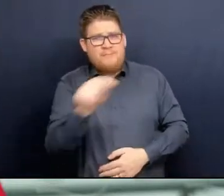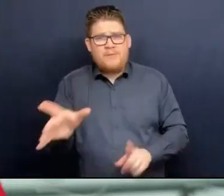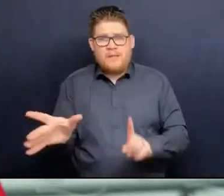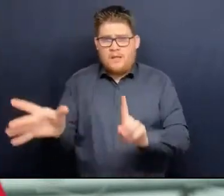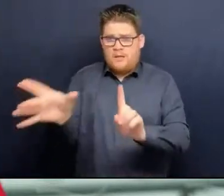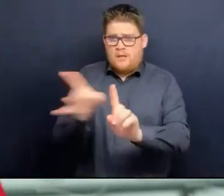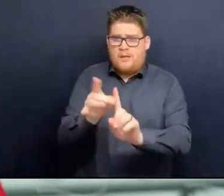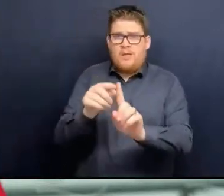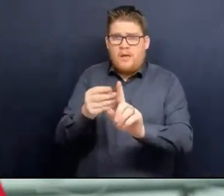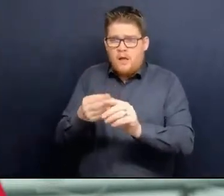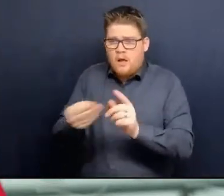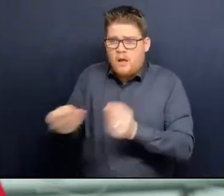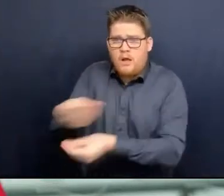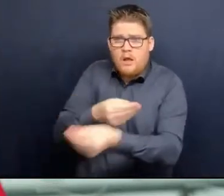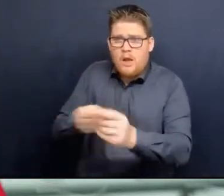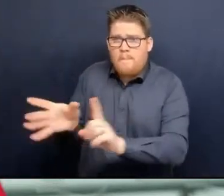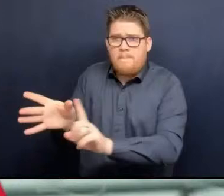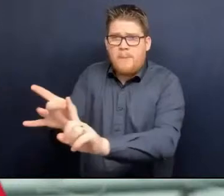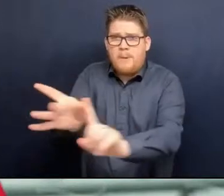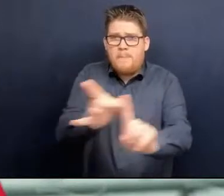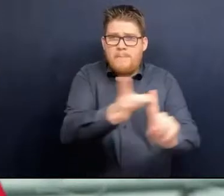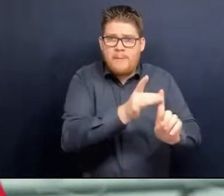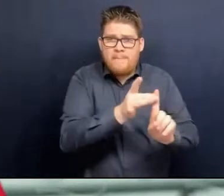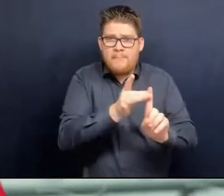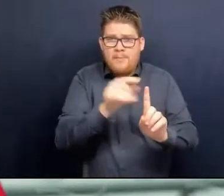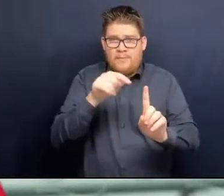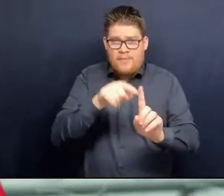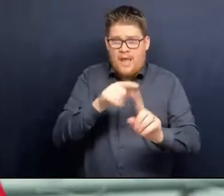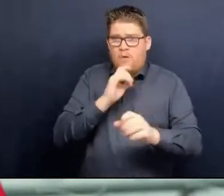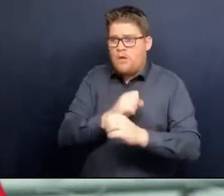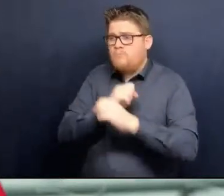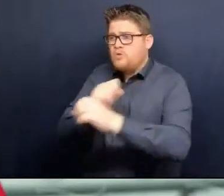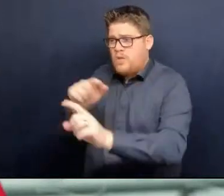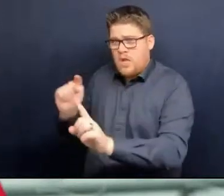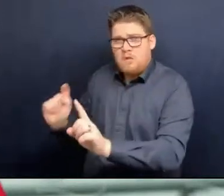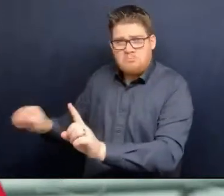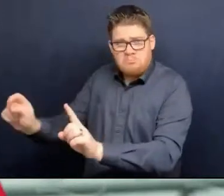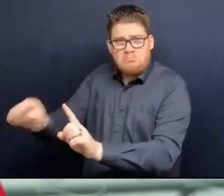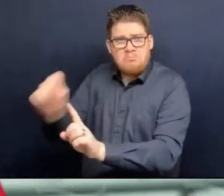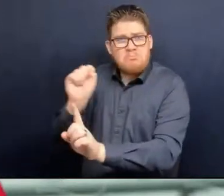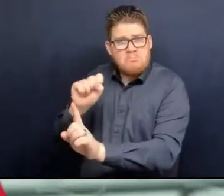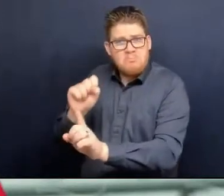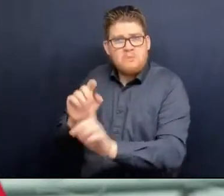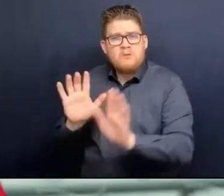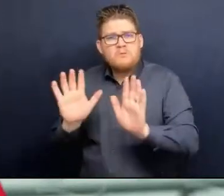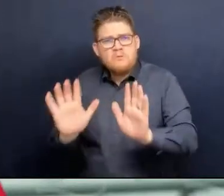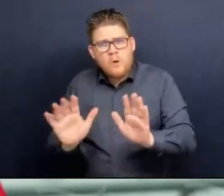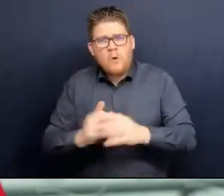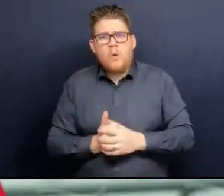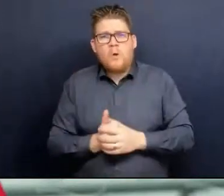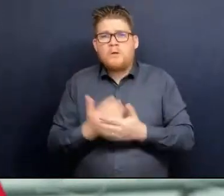an important difference for some people to continue to do that.